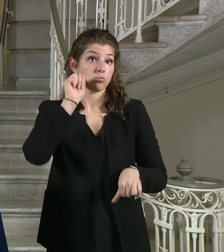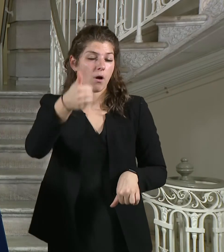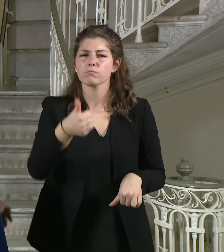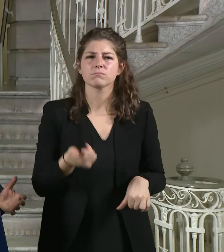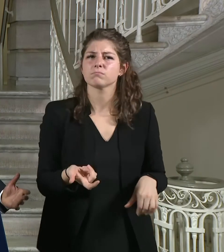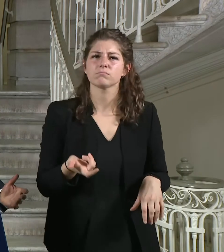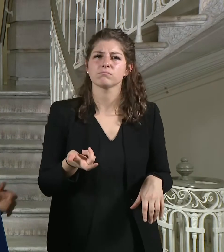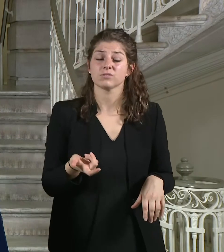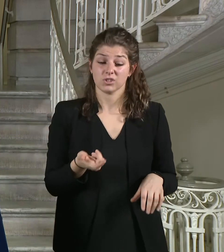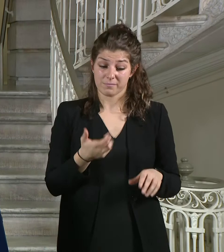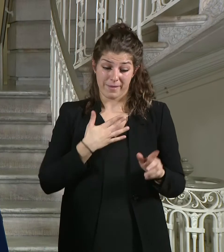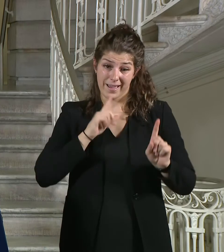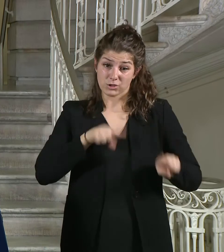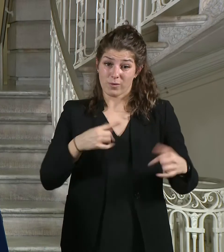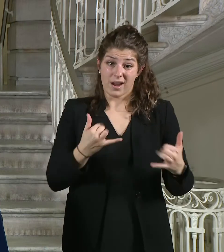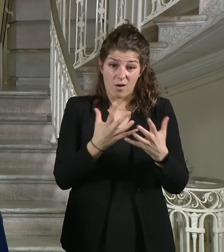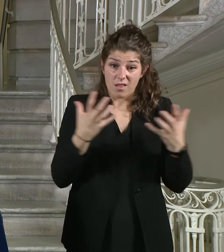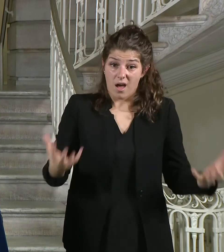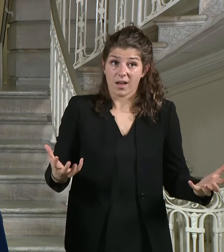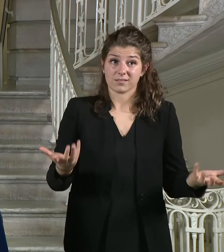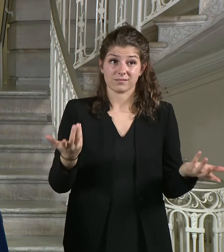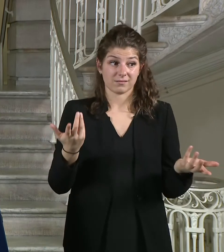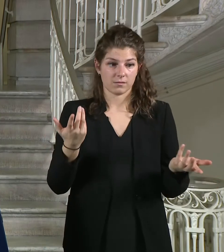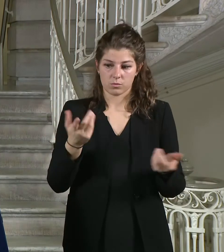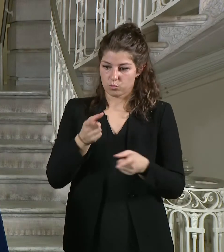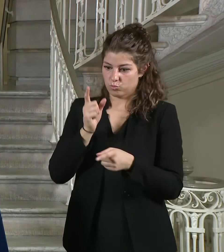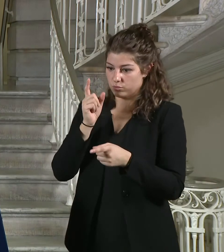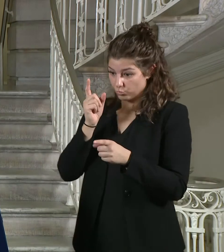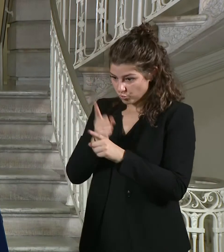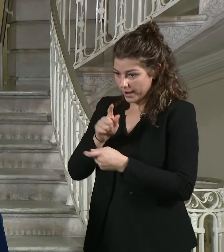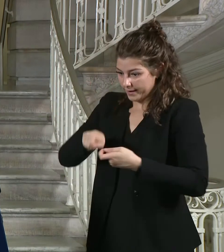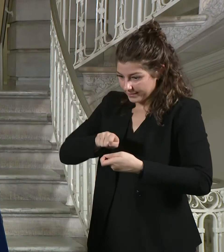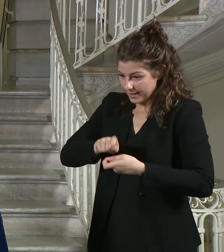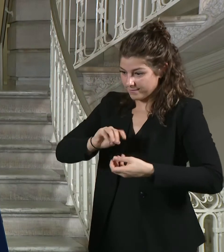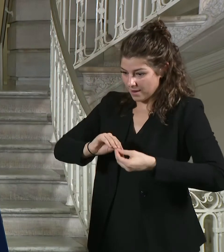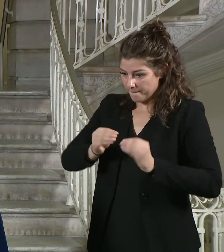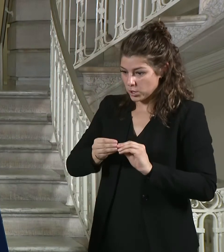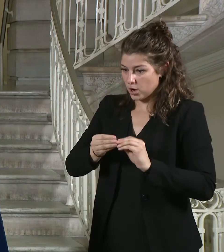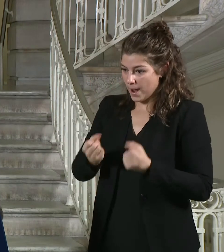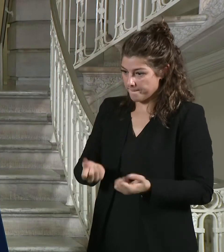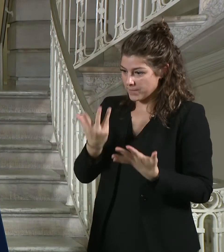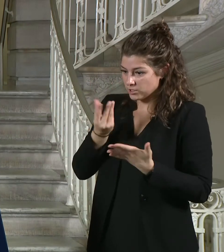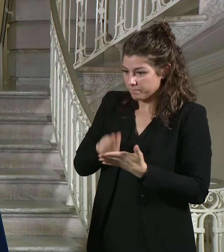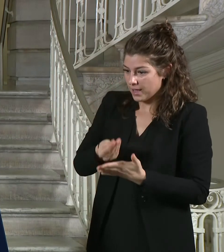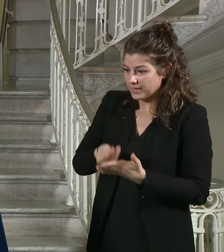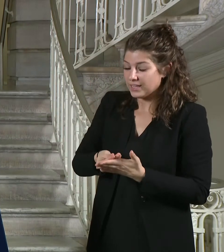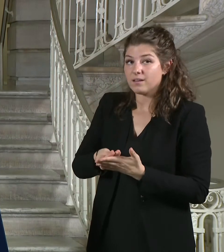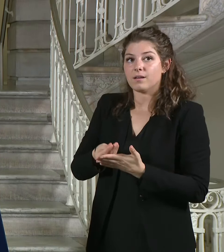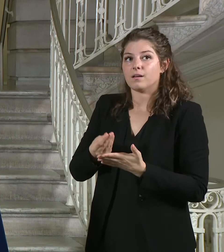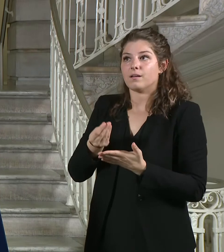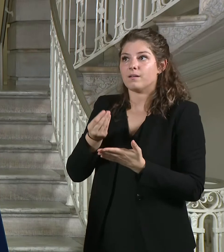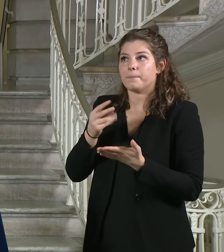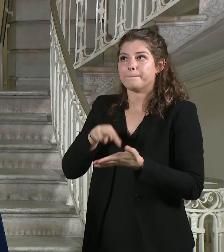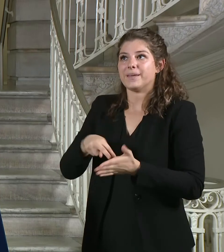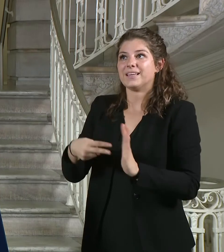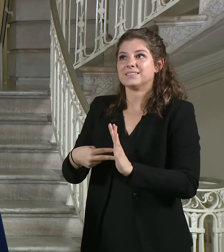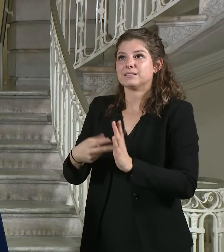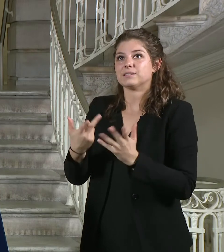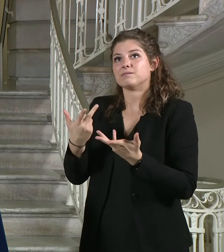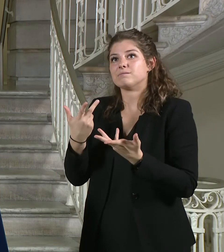L AMOUNTS. THIS TIME THE ONLY ANSWER I CAN GIVE YOU IS THAT IT'S